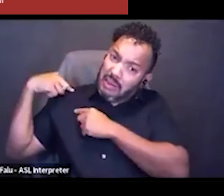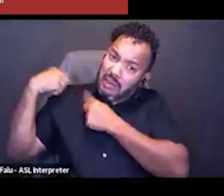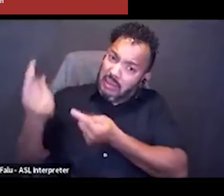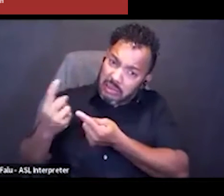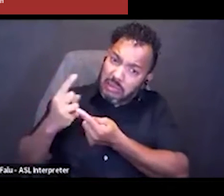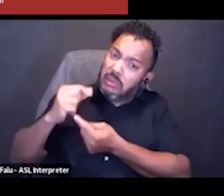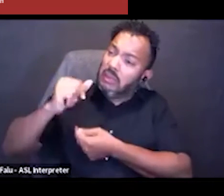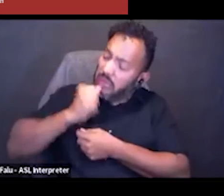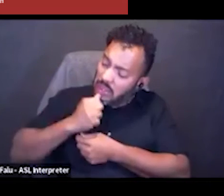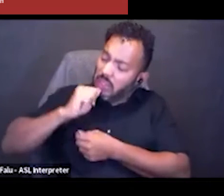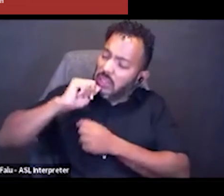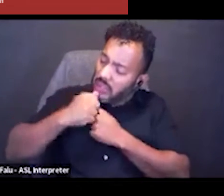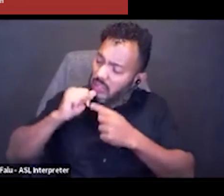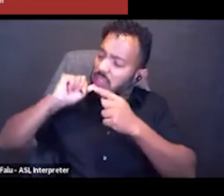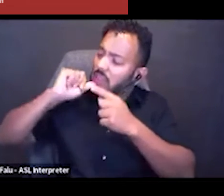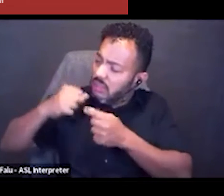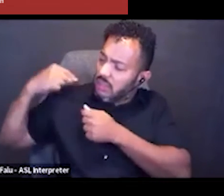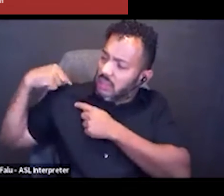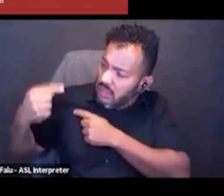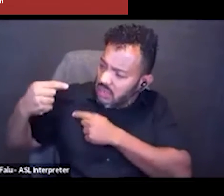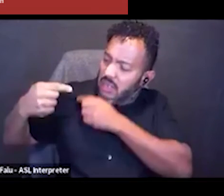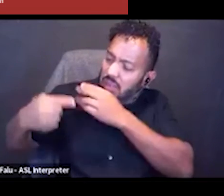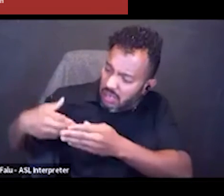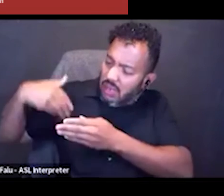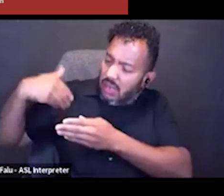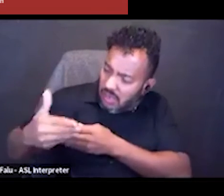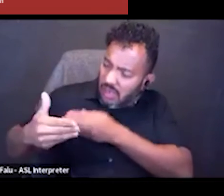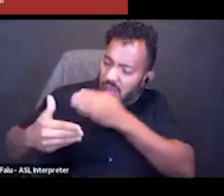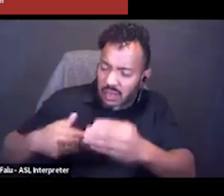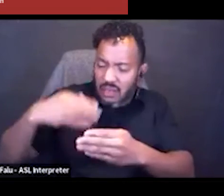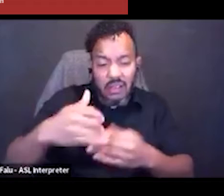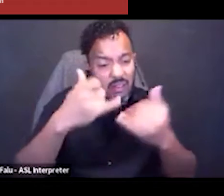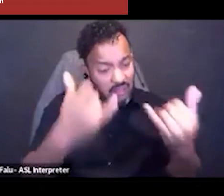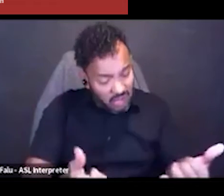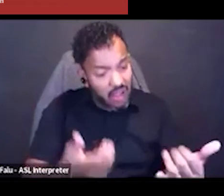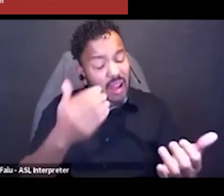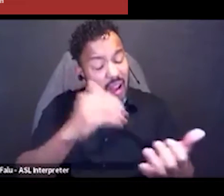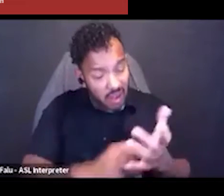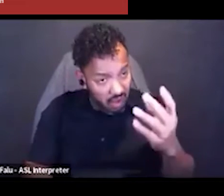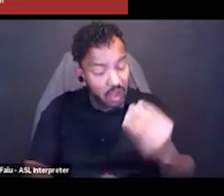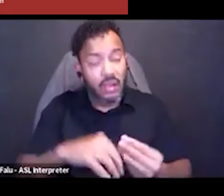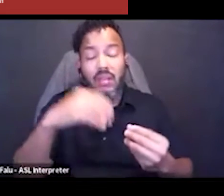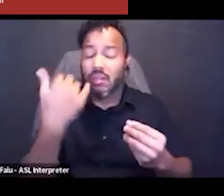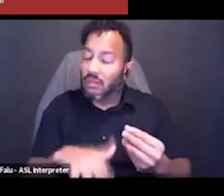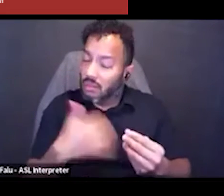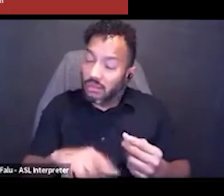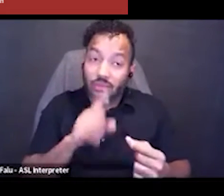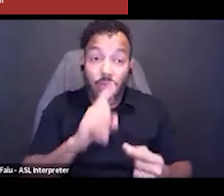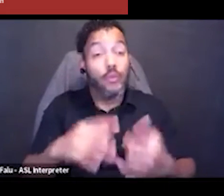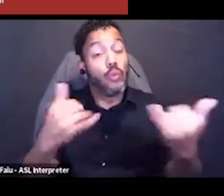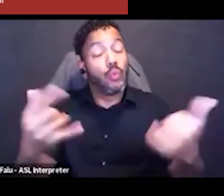and left behind. Today we are going to hear from three incredible panelists abut how the federal government's